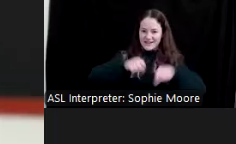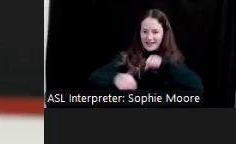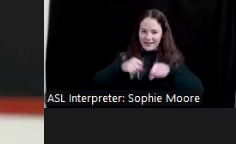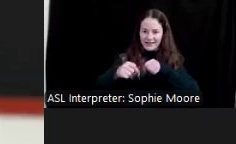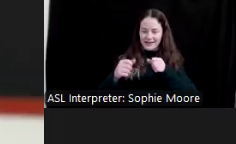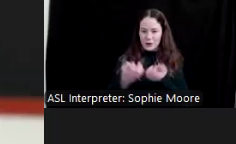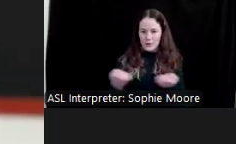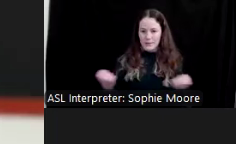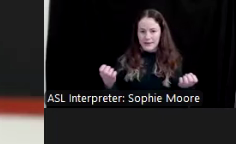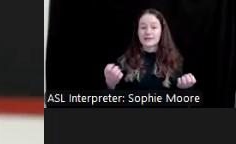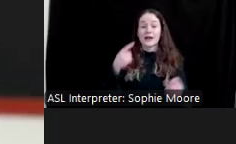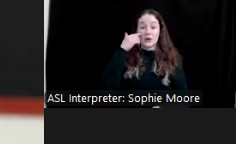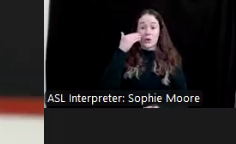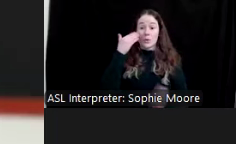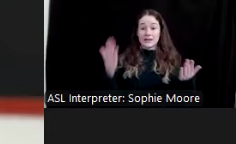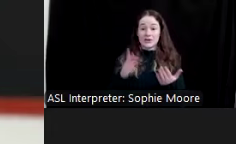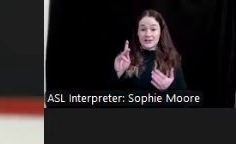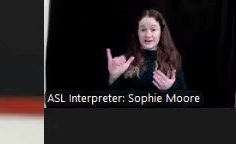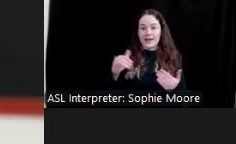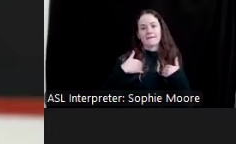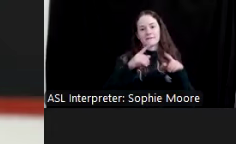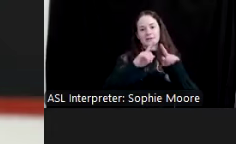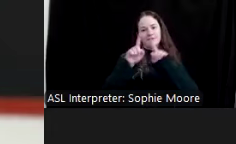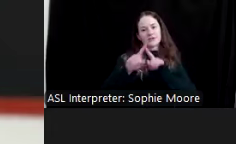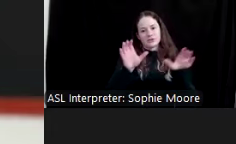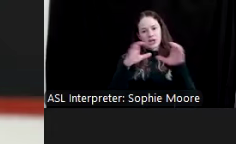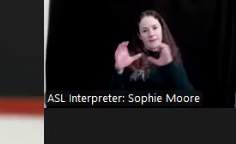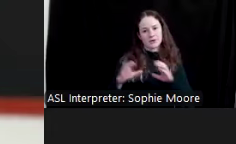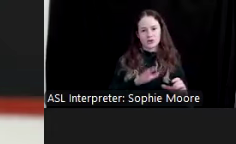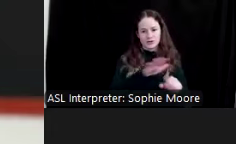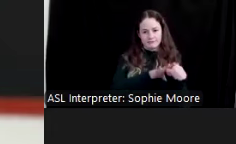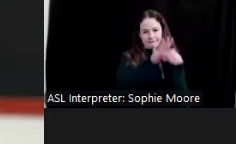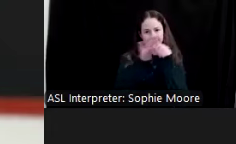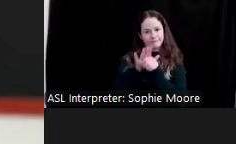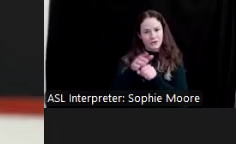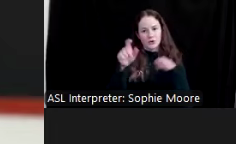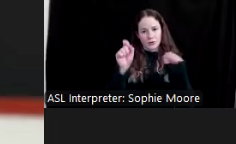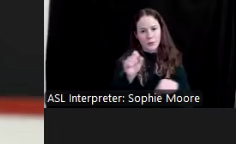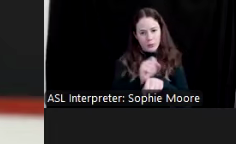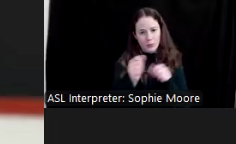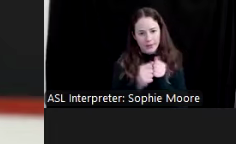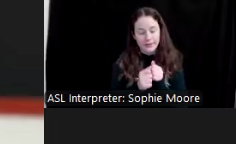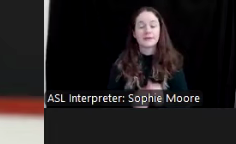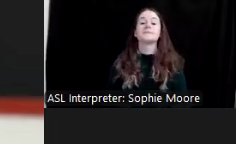that uh you're able to engage with. Then on the right hand side, there is a slide of a young kiddo. I can't exactly tell